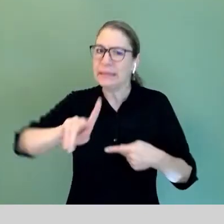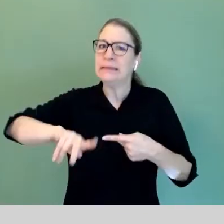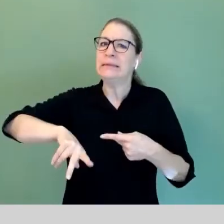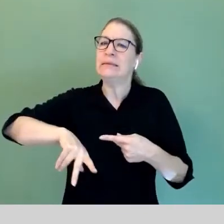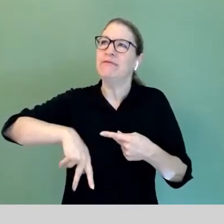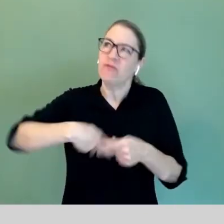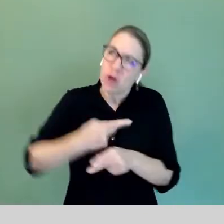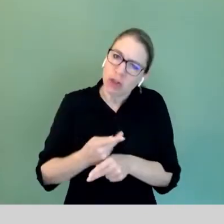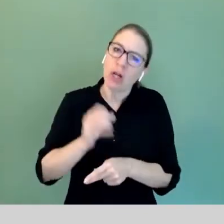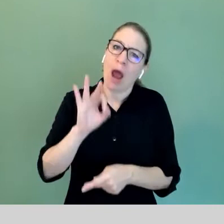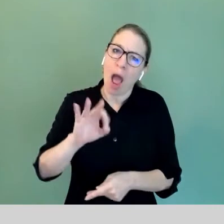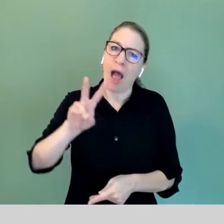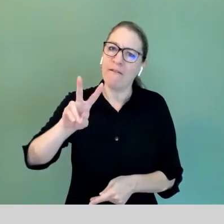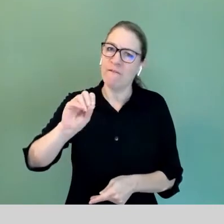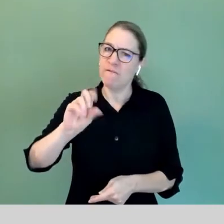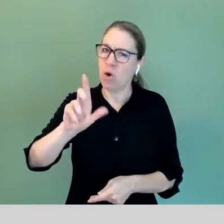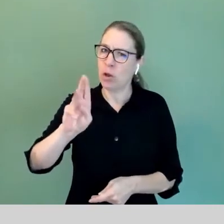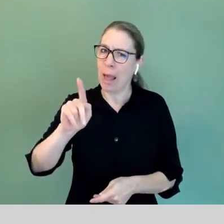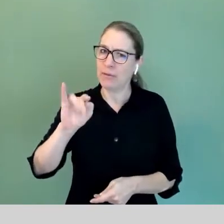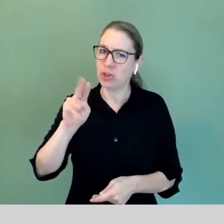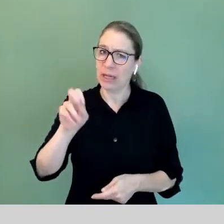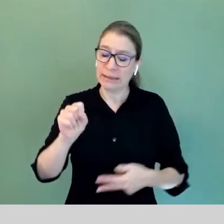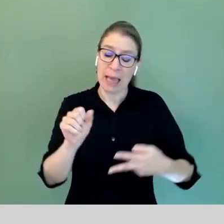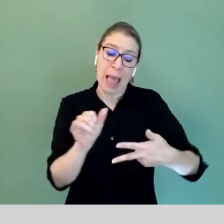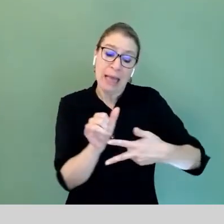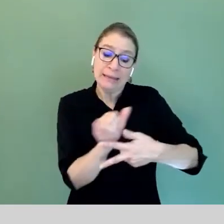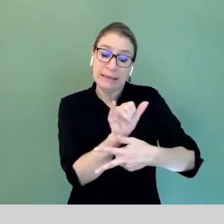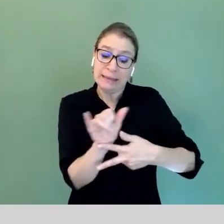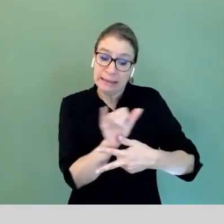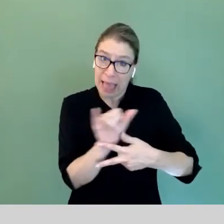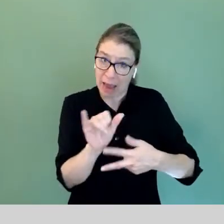So it has same functionality, but instead of operating on a JSON,